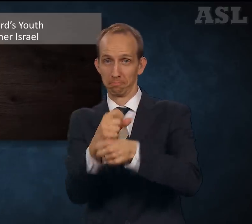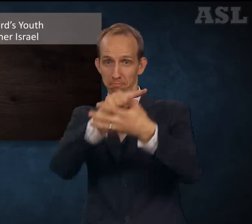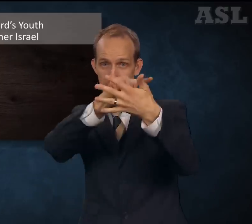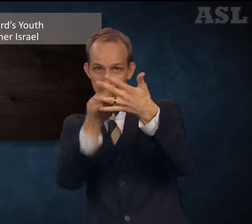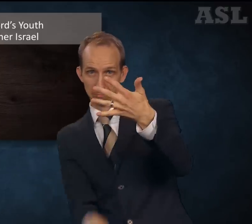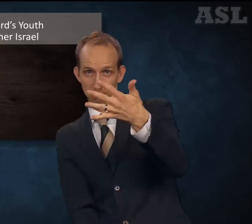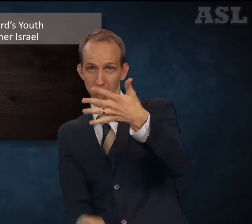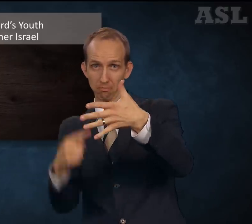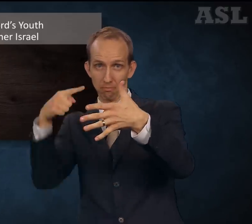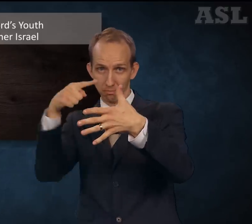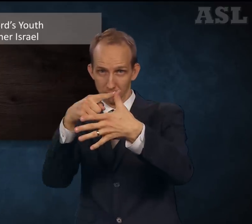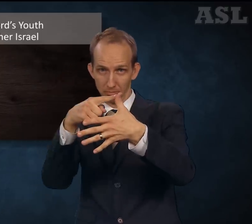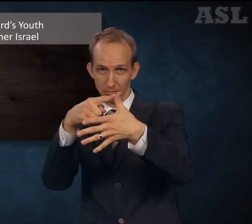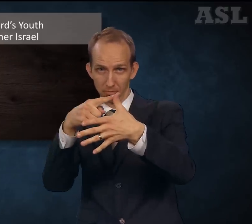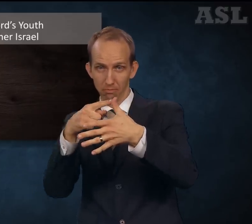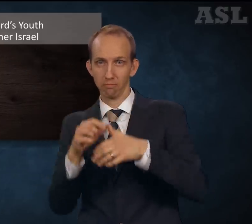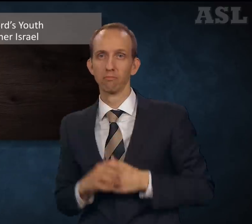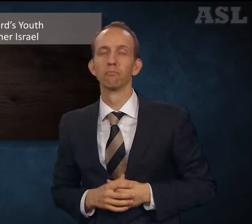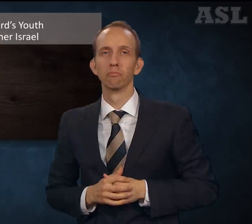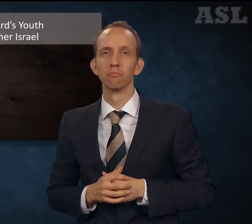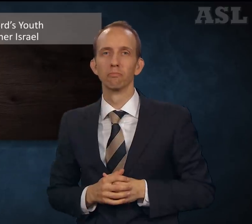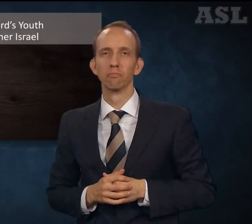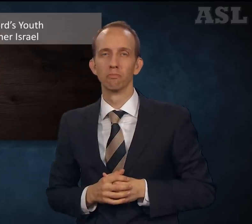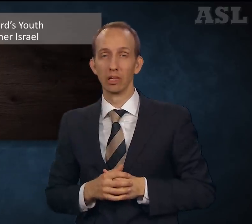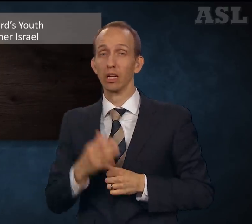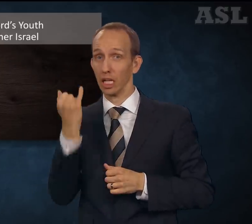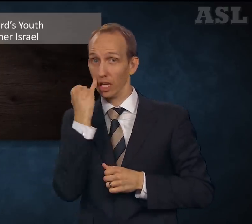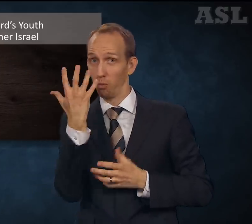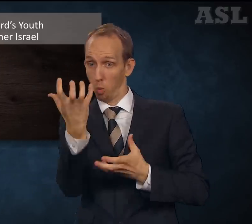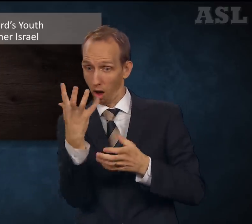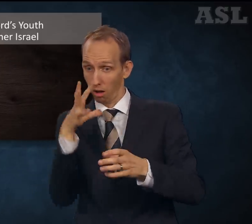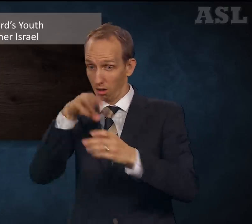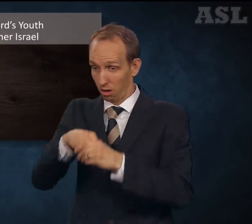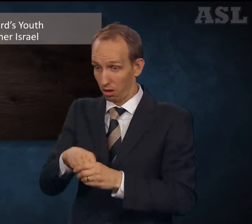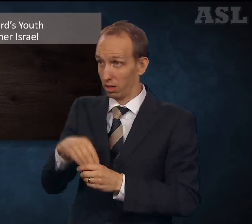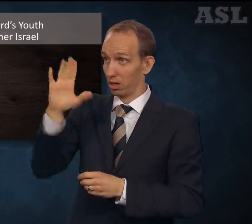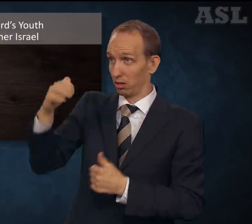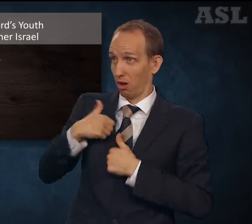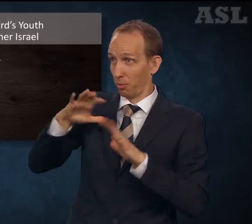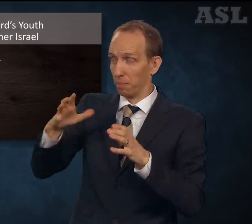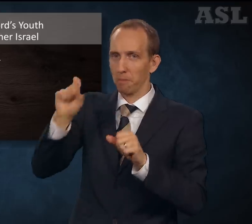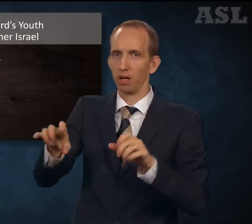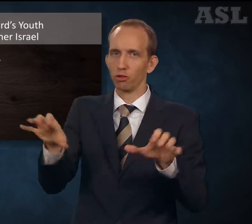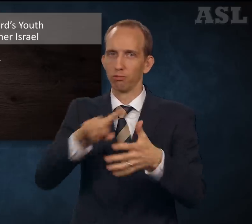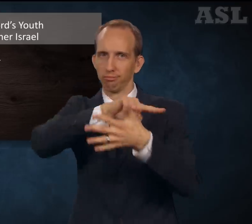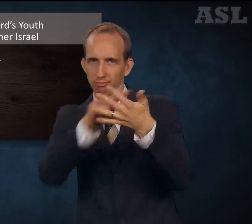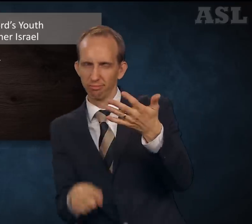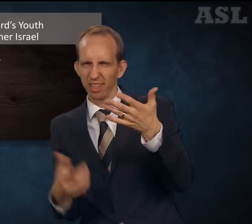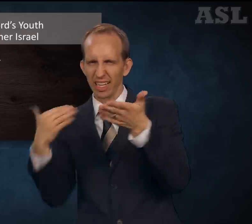FOR YOU TO ENLIST IN THE